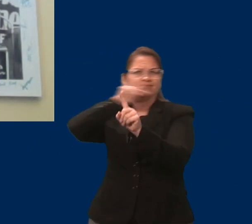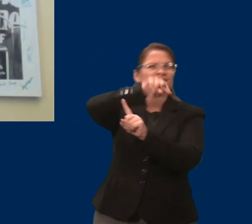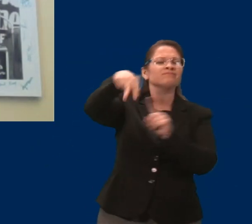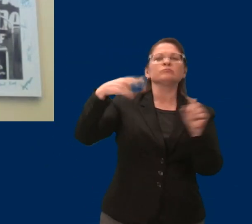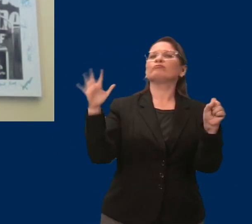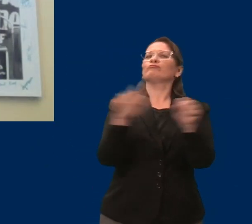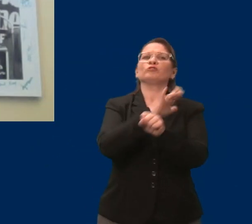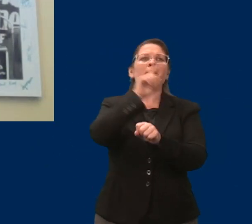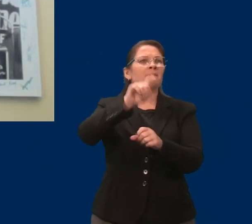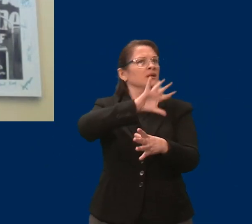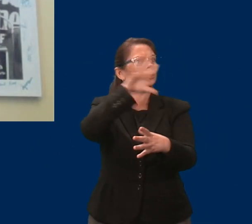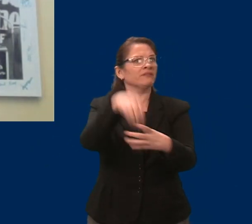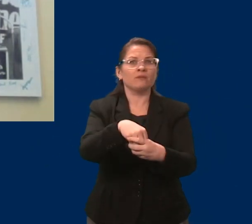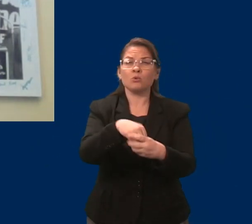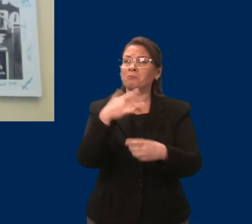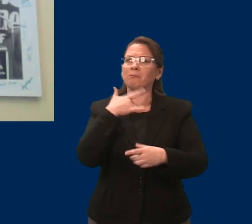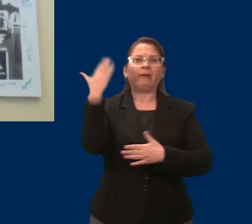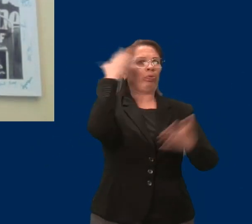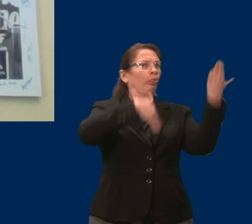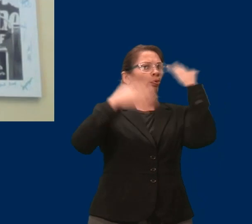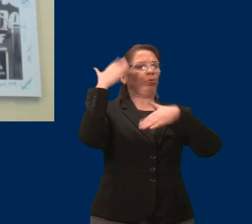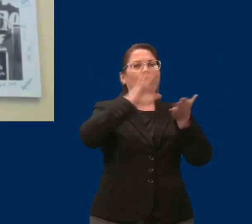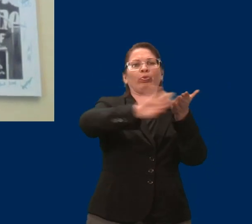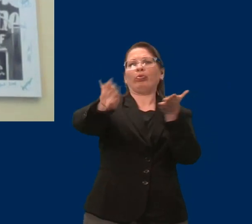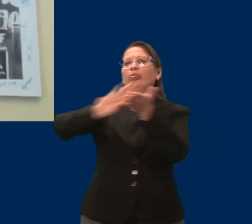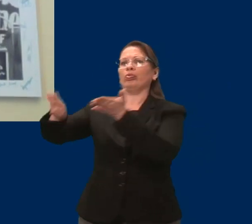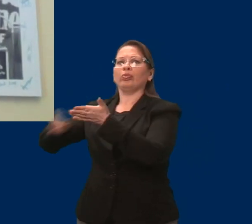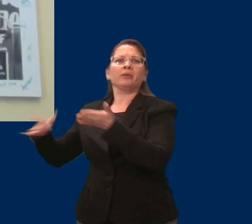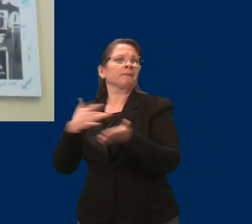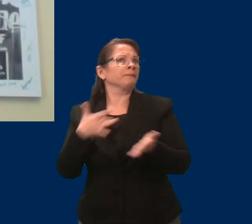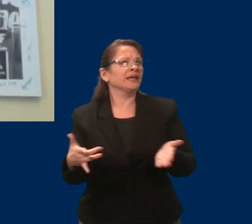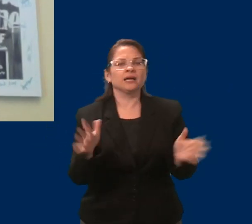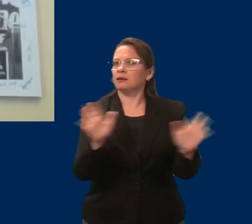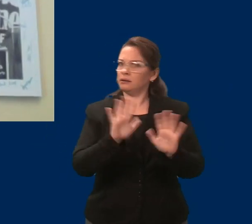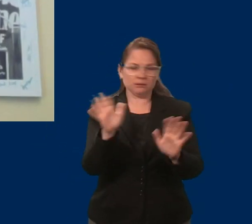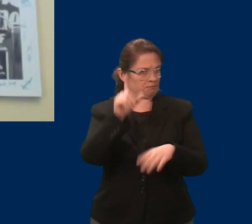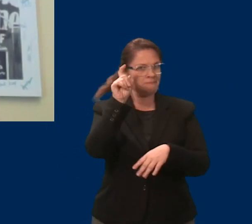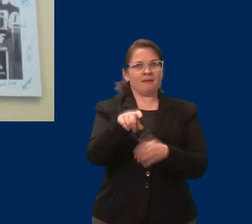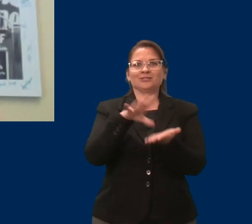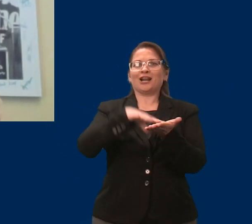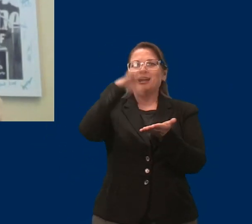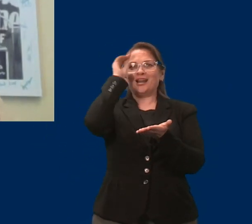understand, and seek to learn as Minnesotans. And that is why this work is so important.